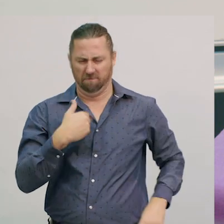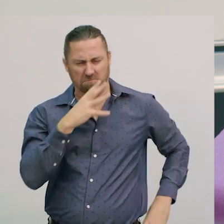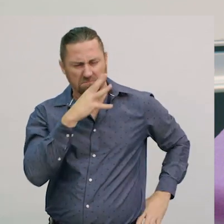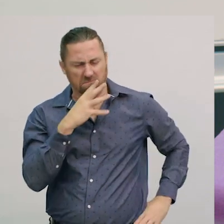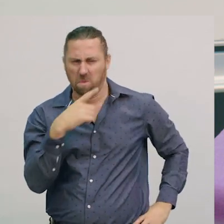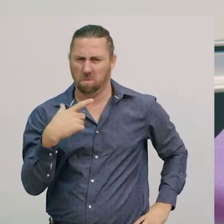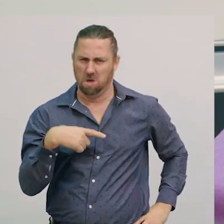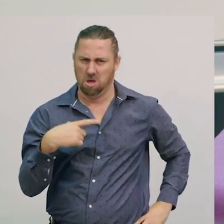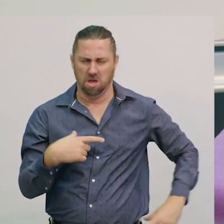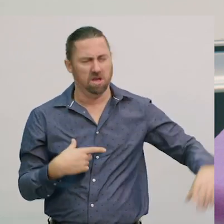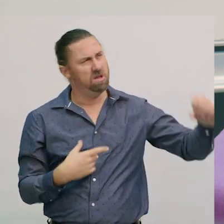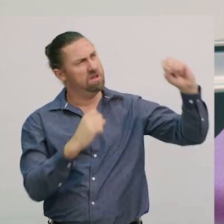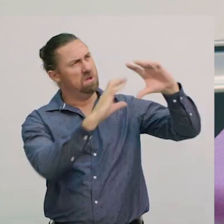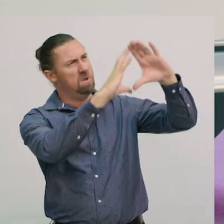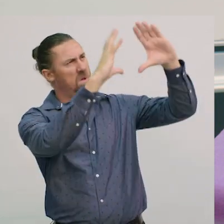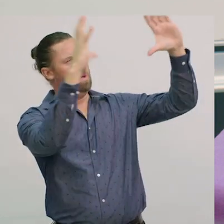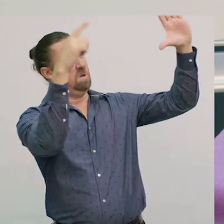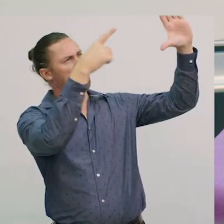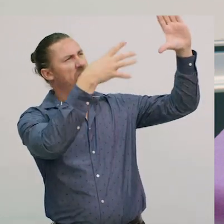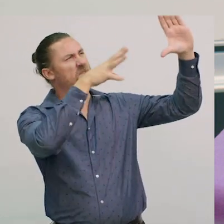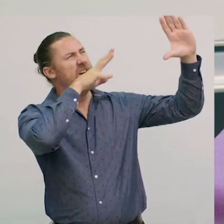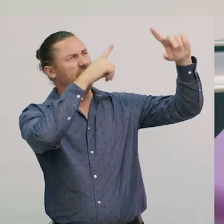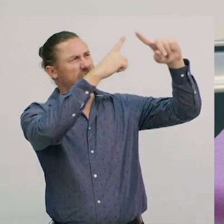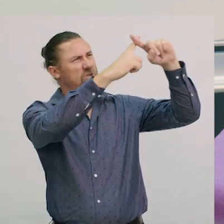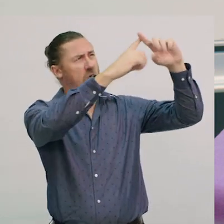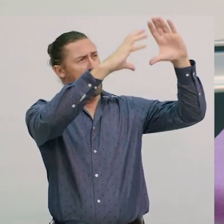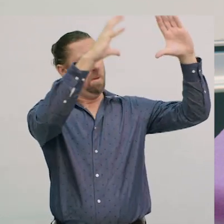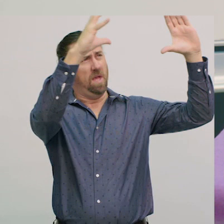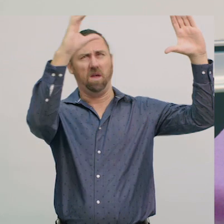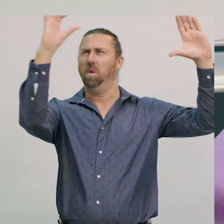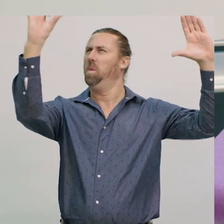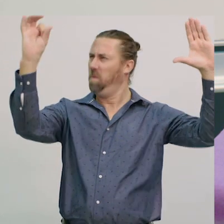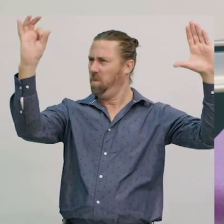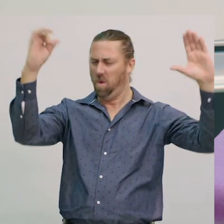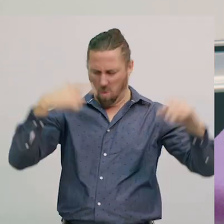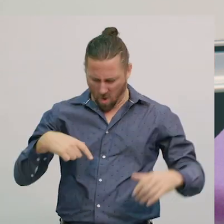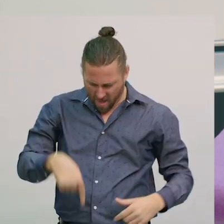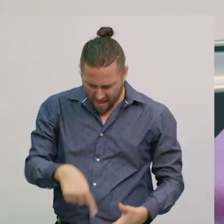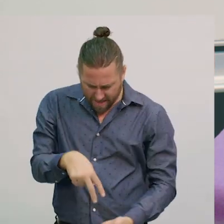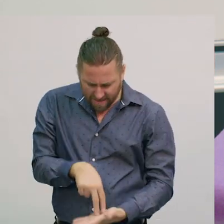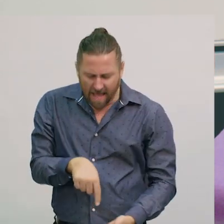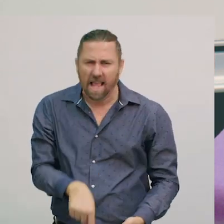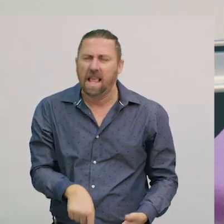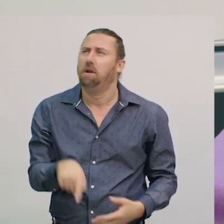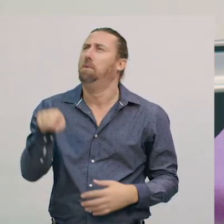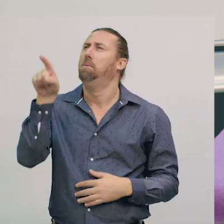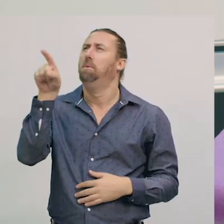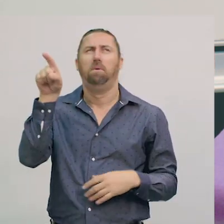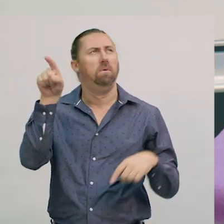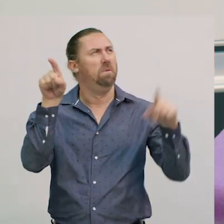If the Sun is 400 times bigger than the Moon, why do they appear the same size, when viewed from Earth?